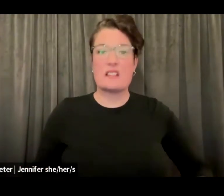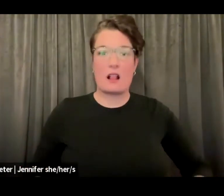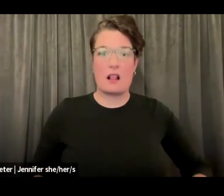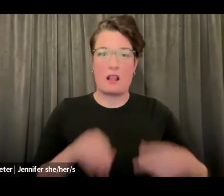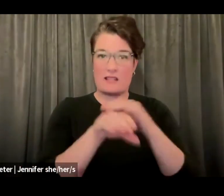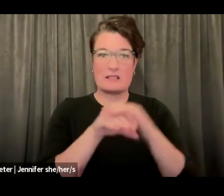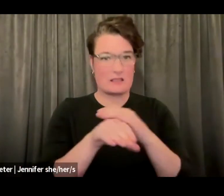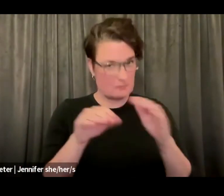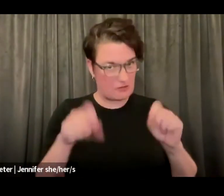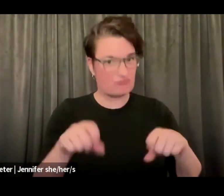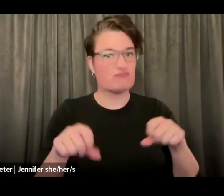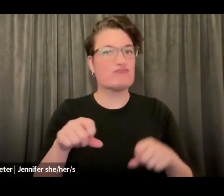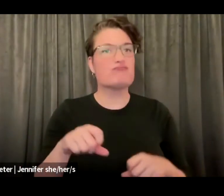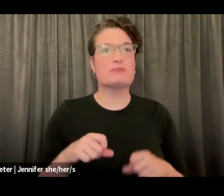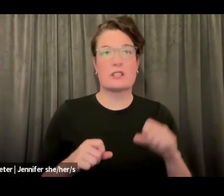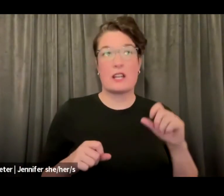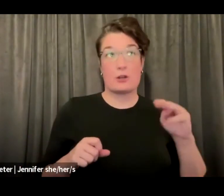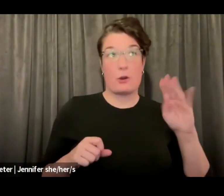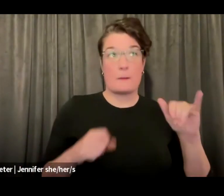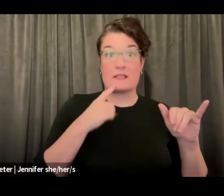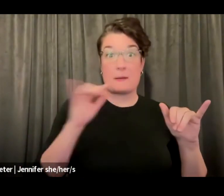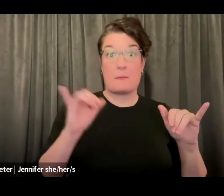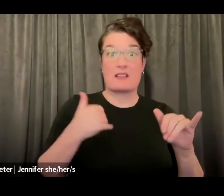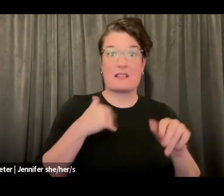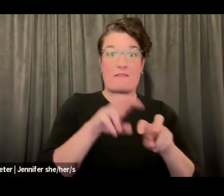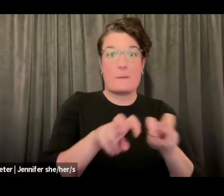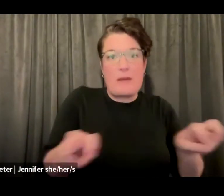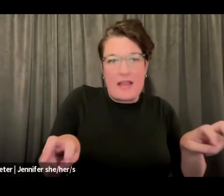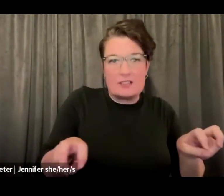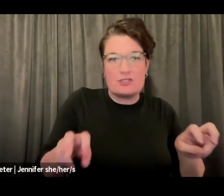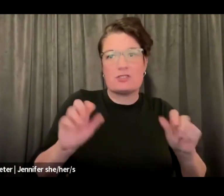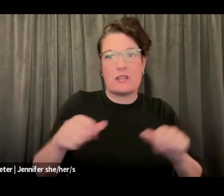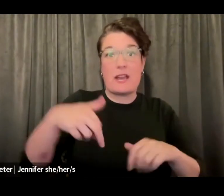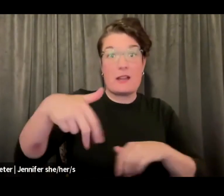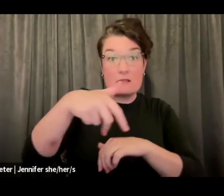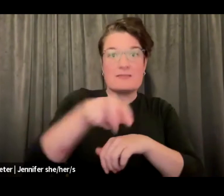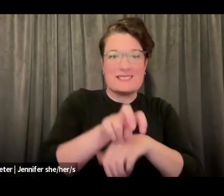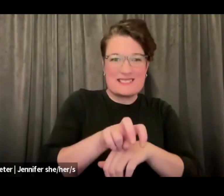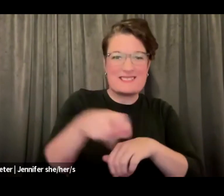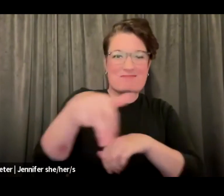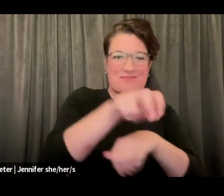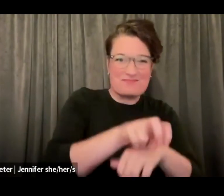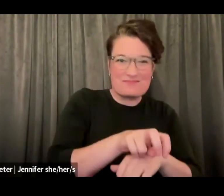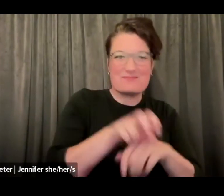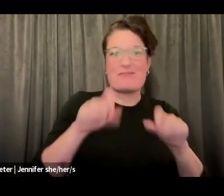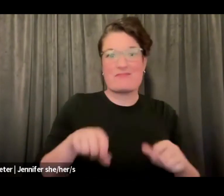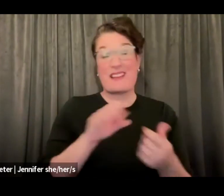Nomy: Yeah. Yeah. And there's benches places to sit and nice people and lots of